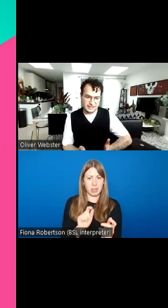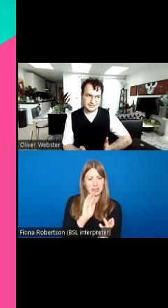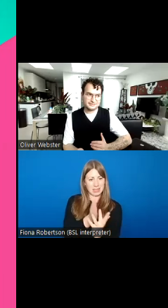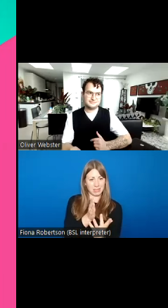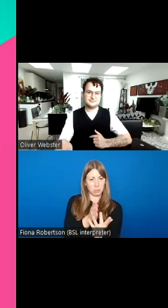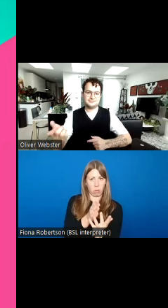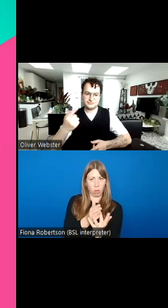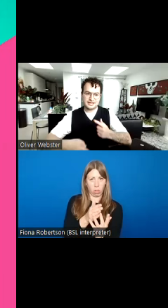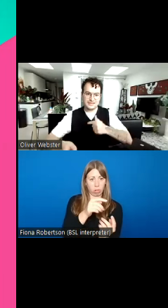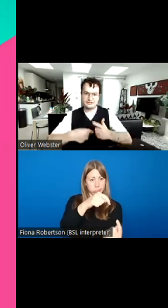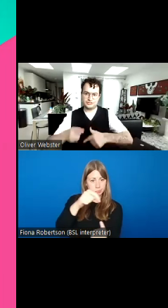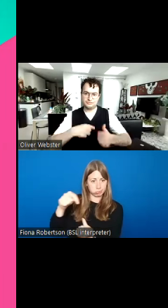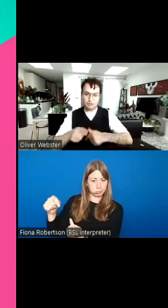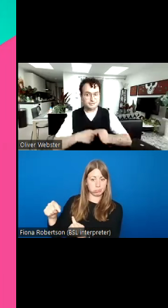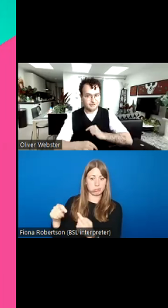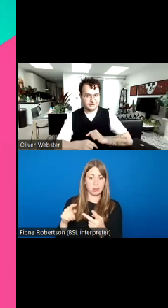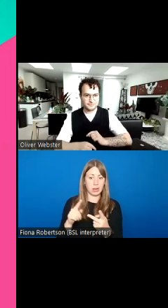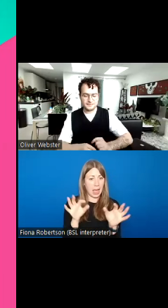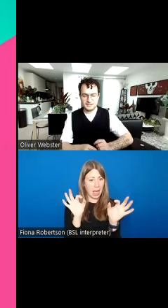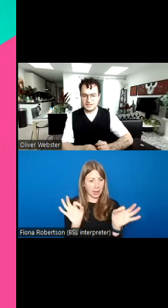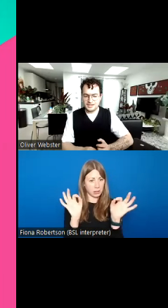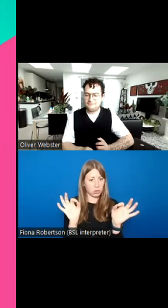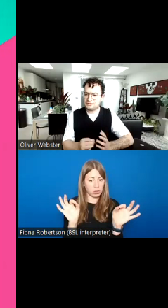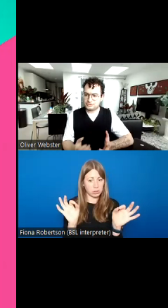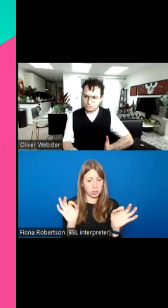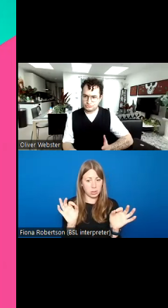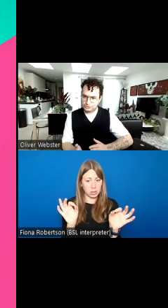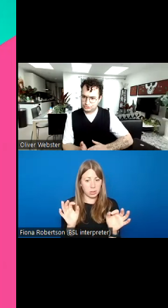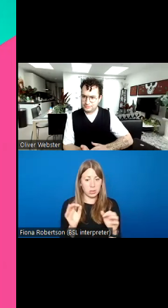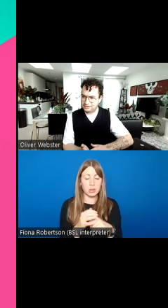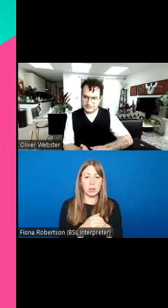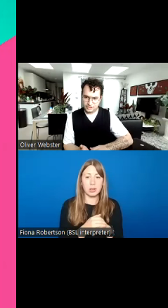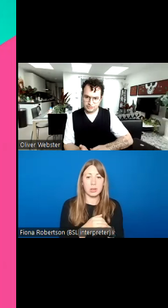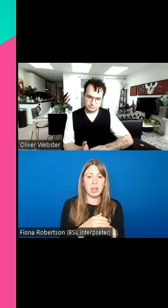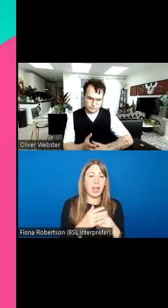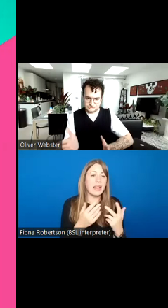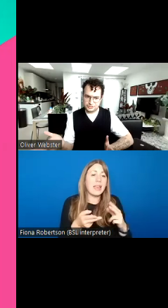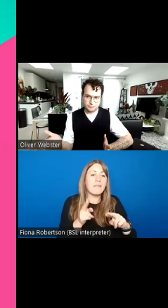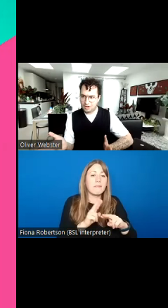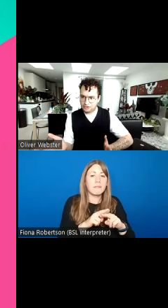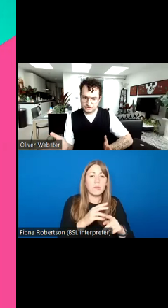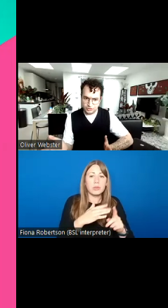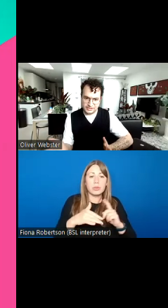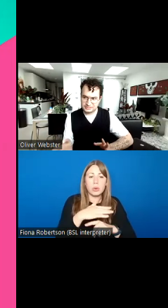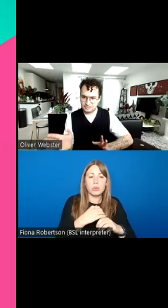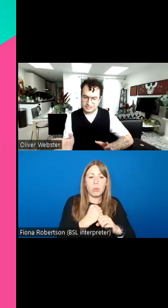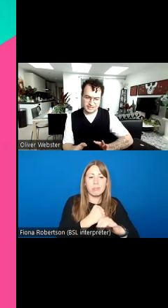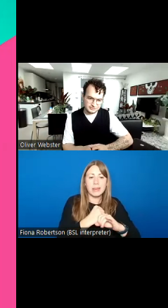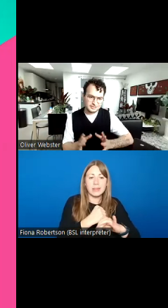As in, do they get to you on time? If it's a short social media video, which is under a few minutes, 30 seconds,